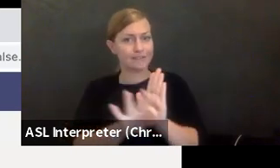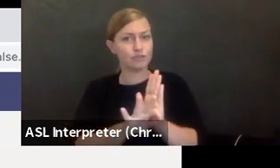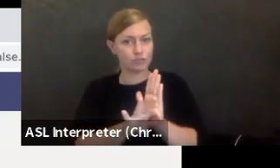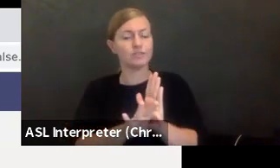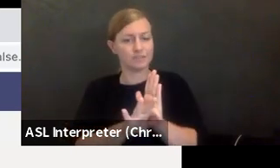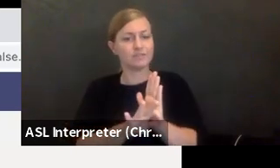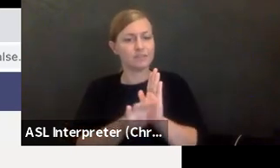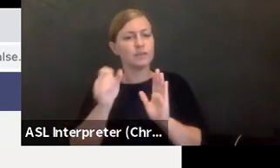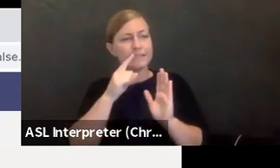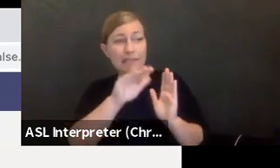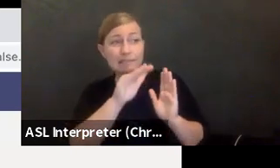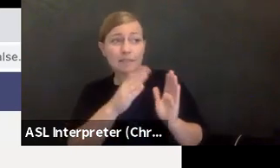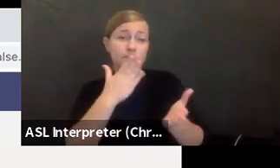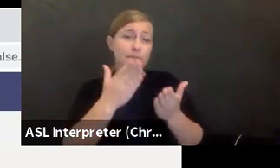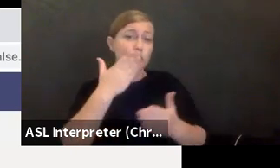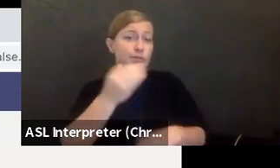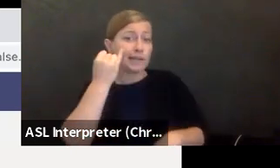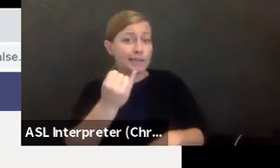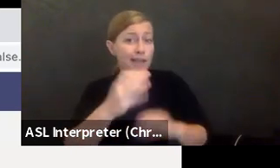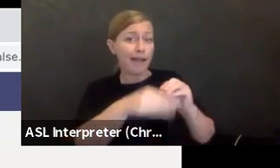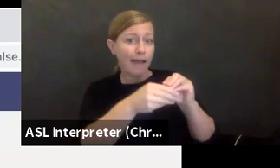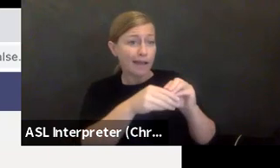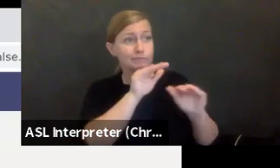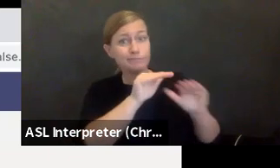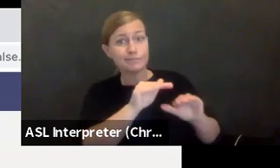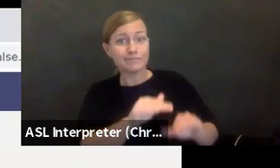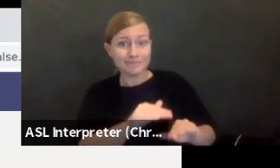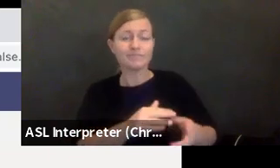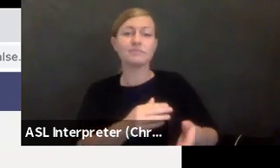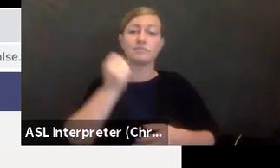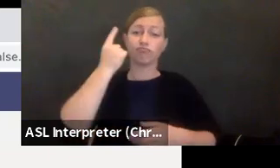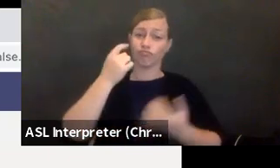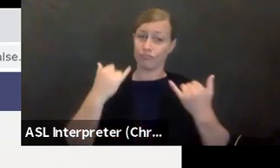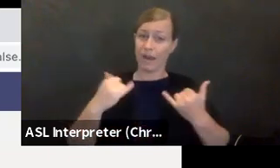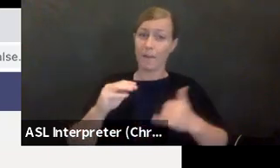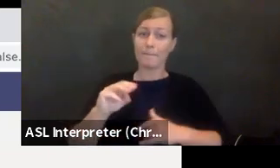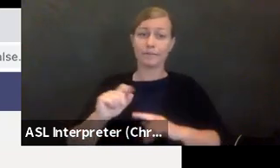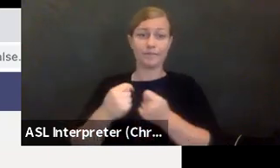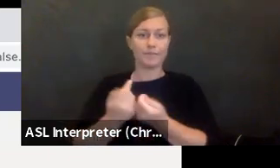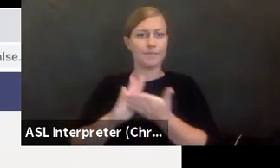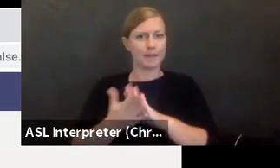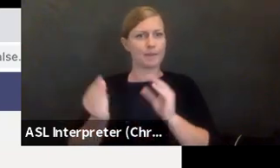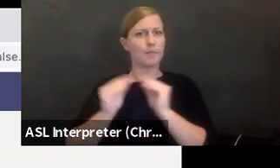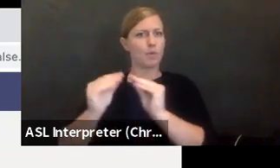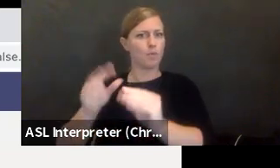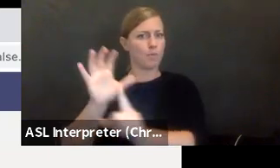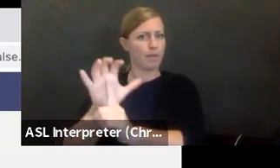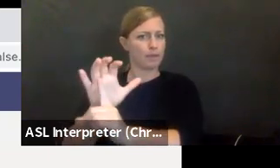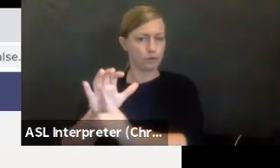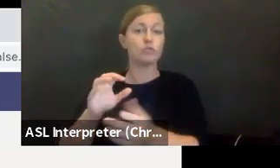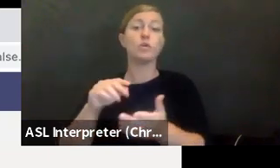Teams also allows you to suggest features so they will allow you to suggest something that maybe they don't have yet. Teams